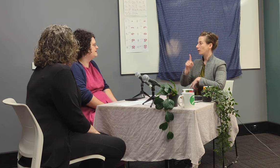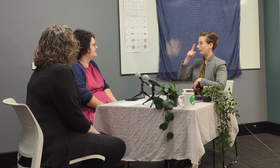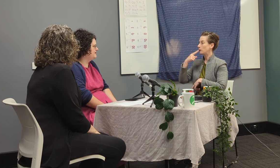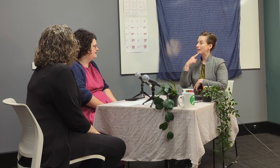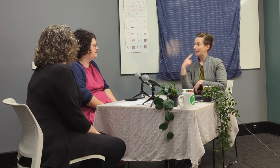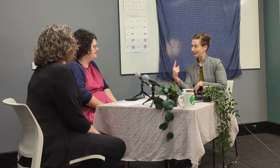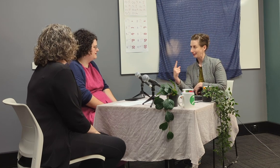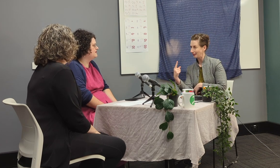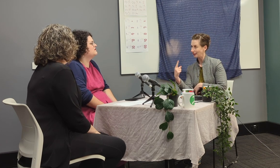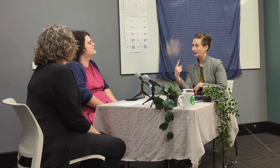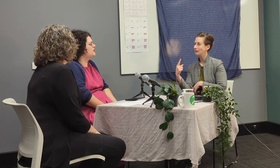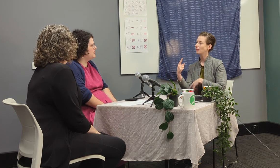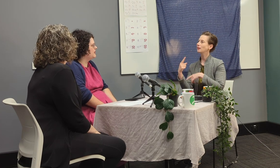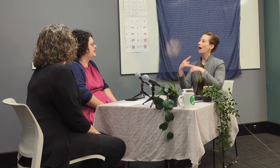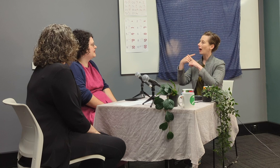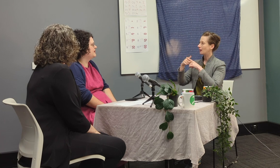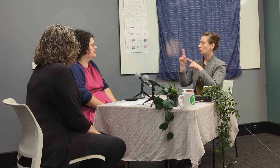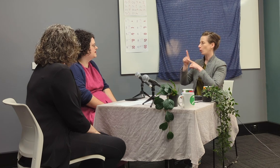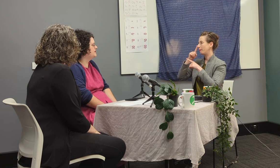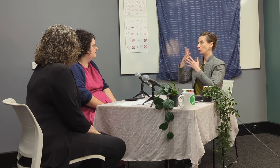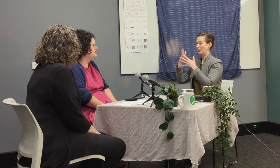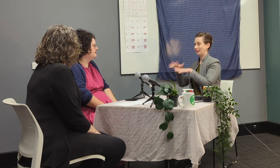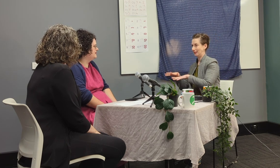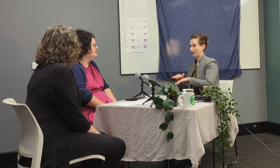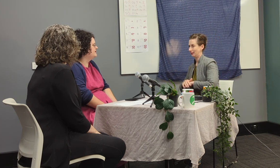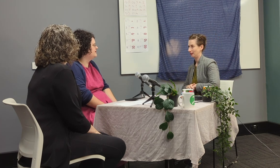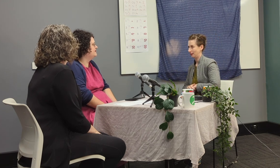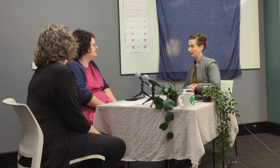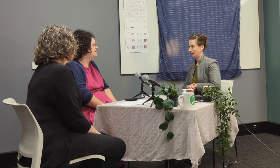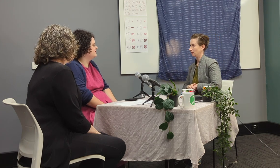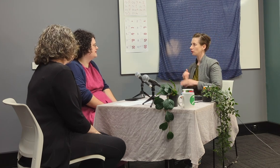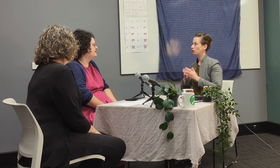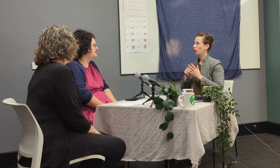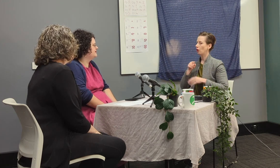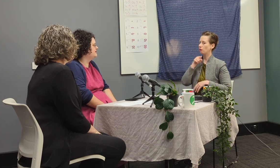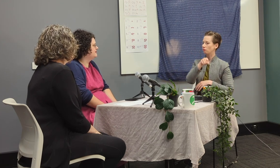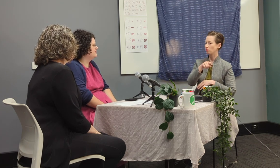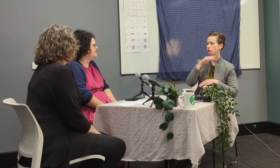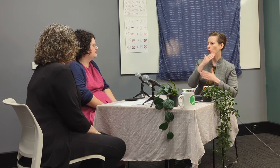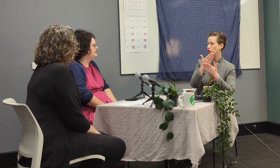There were more words about what people had said and what people did in that retelling.